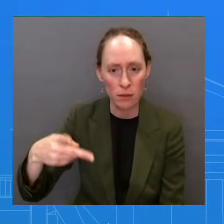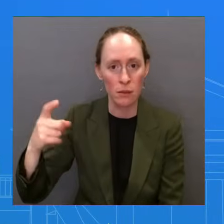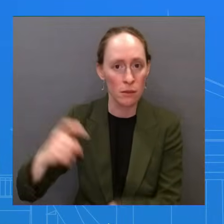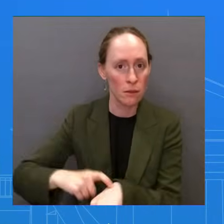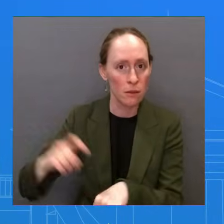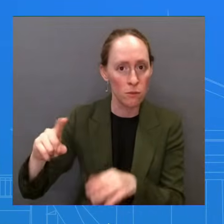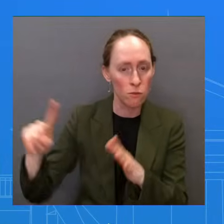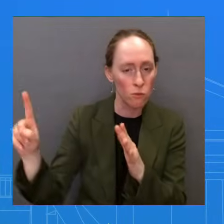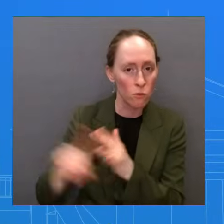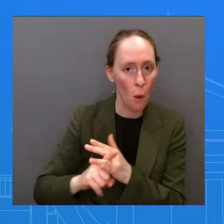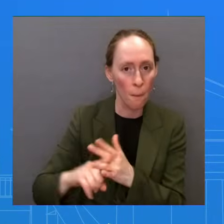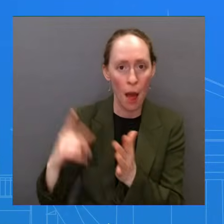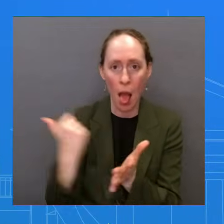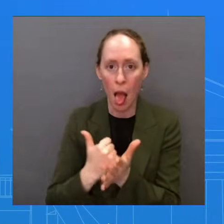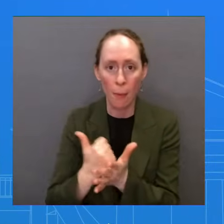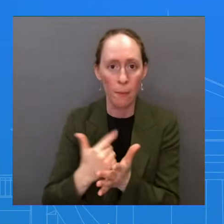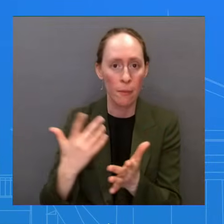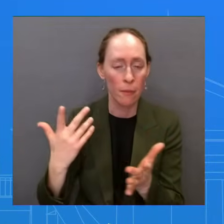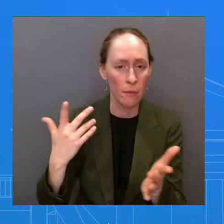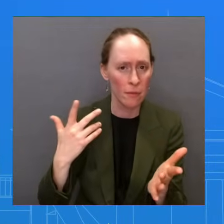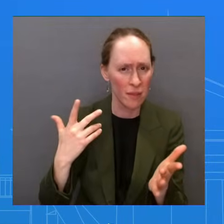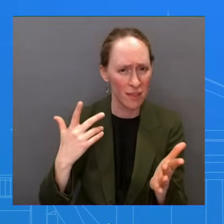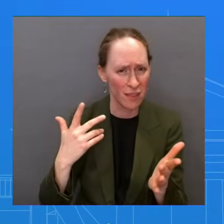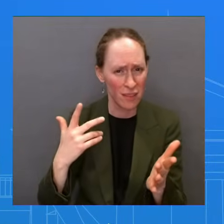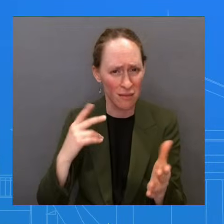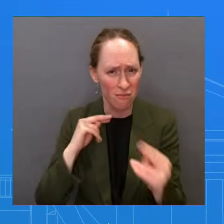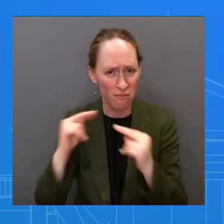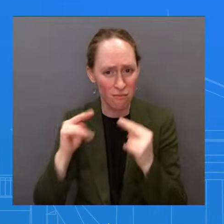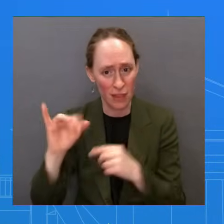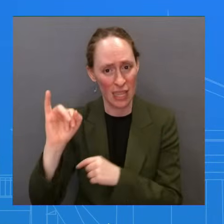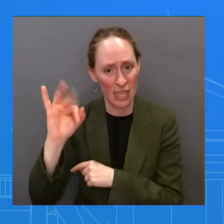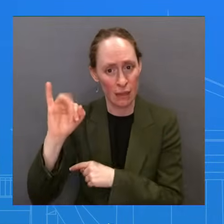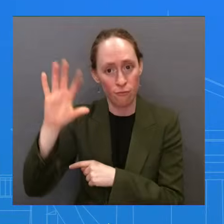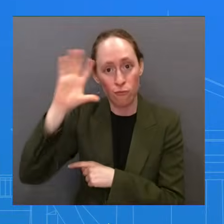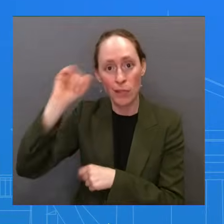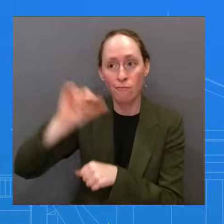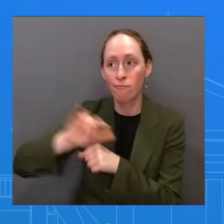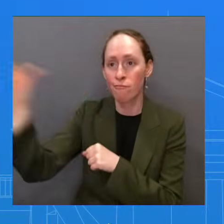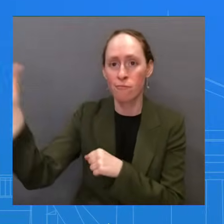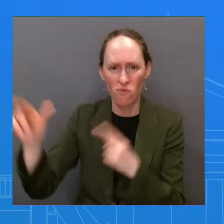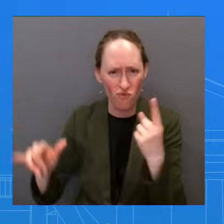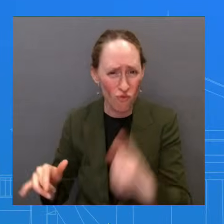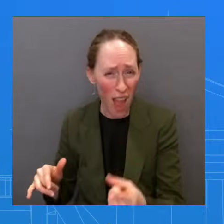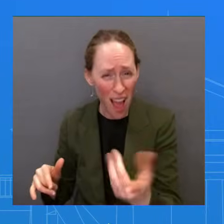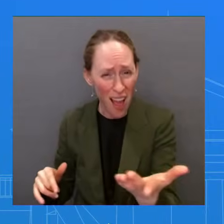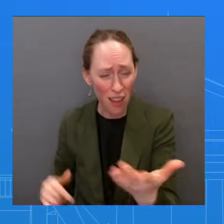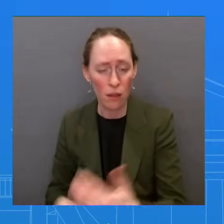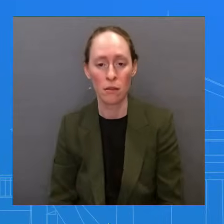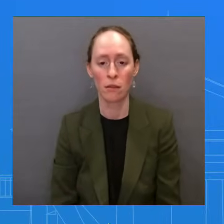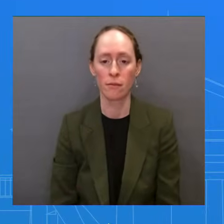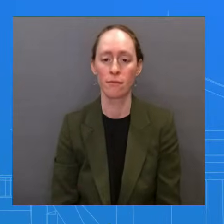I get your question. We still believe very strongly that it is Congress's duty to act. It is their con- -- it is their constitutional duty